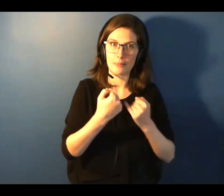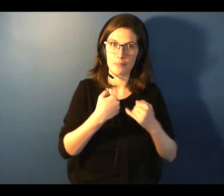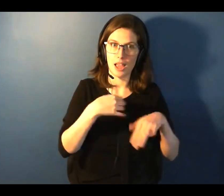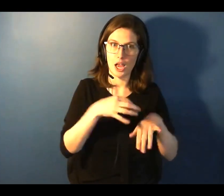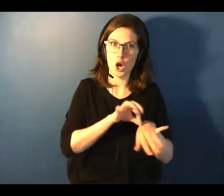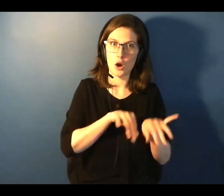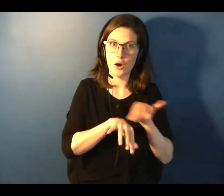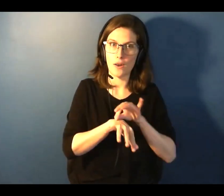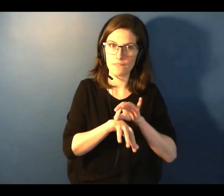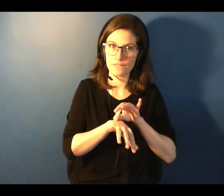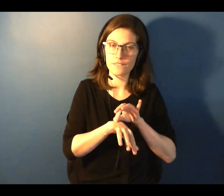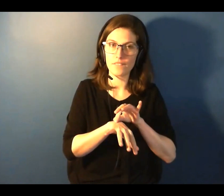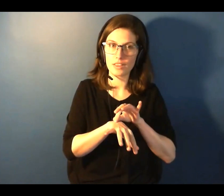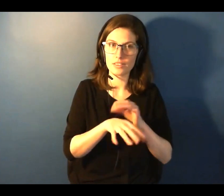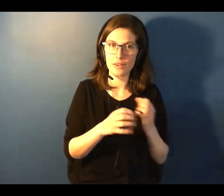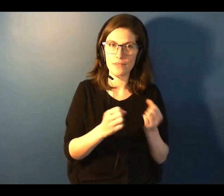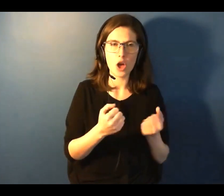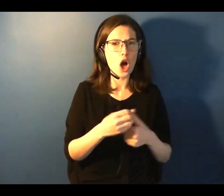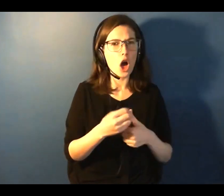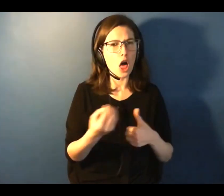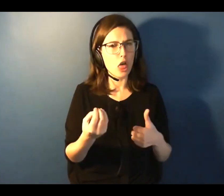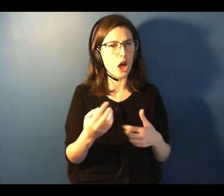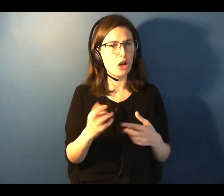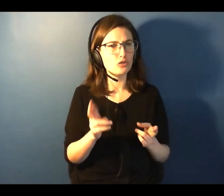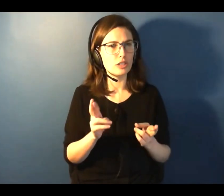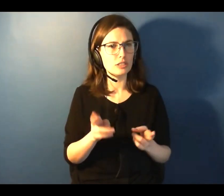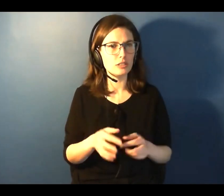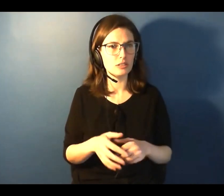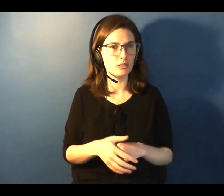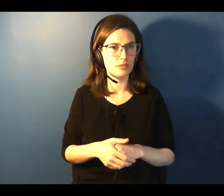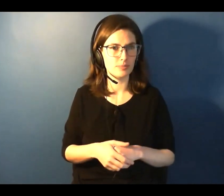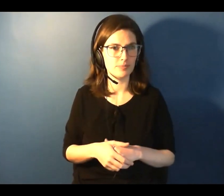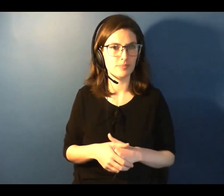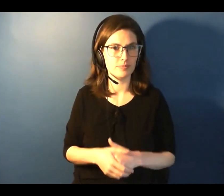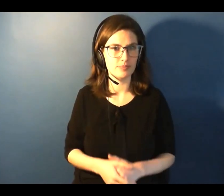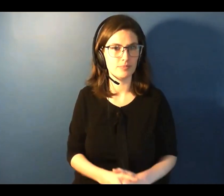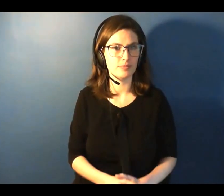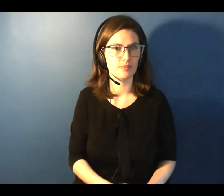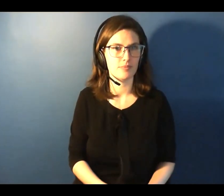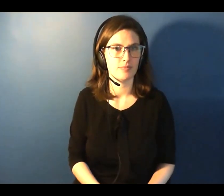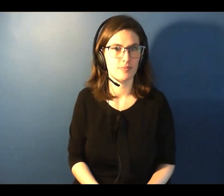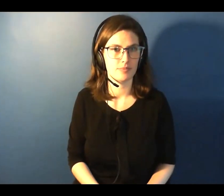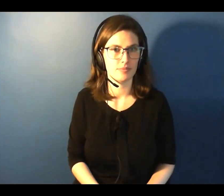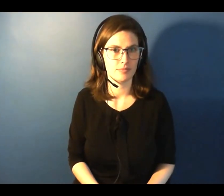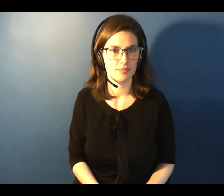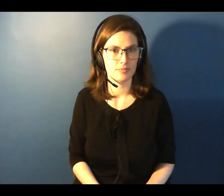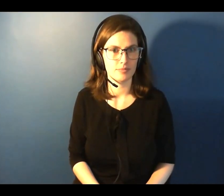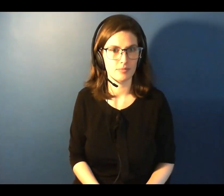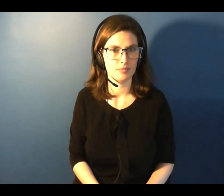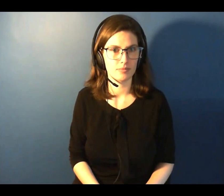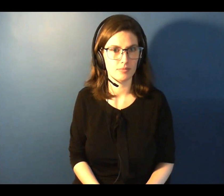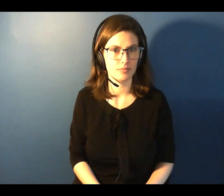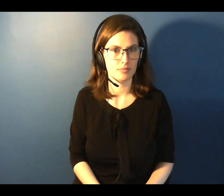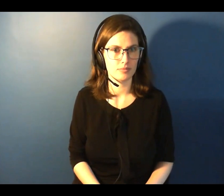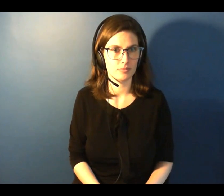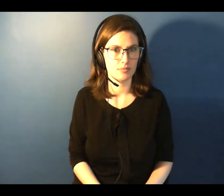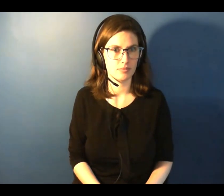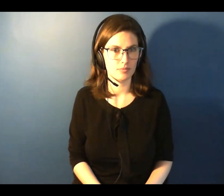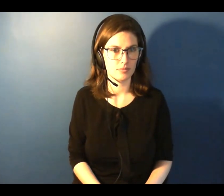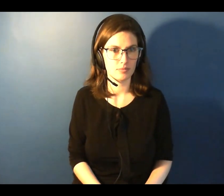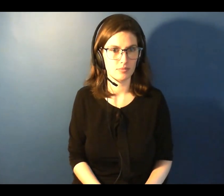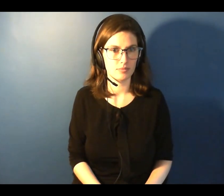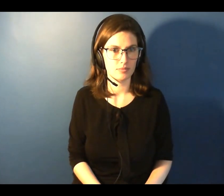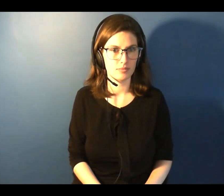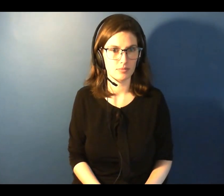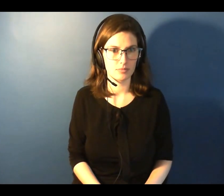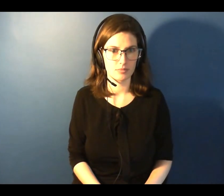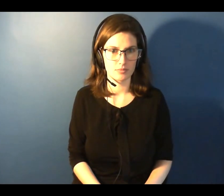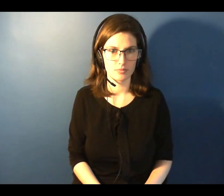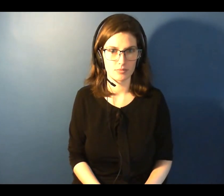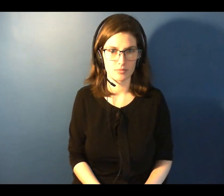other kinds of contexts, Lianne, yeah white. We used water as we were translating